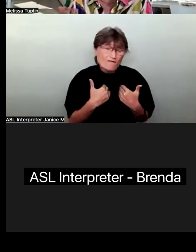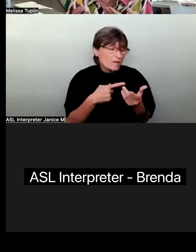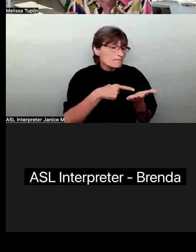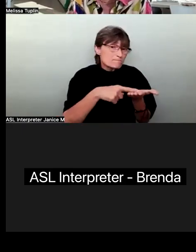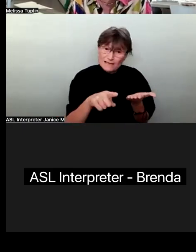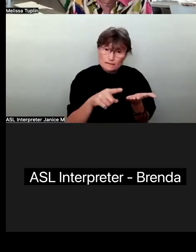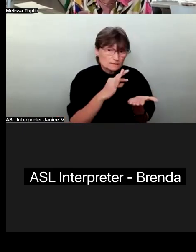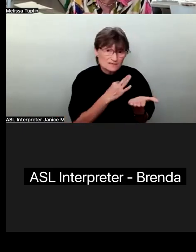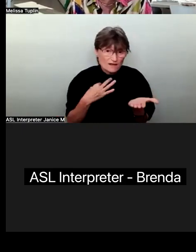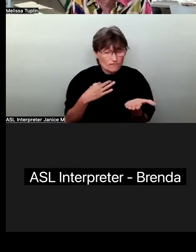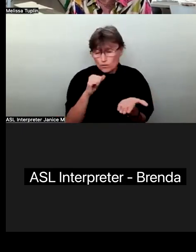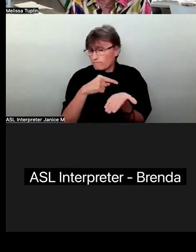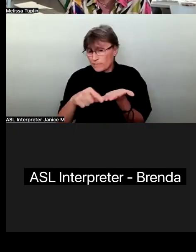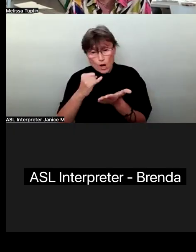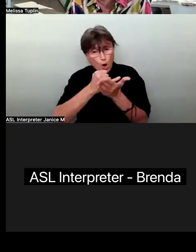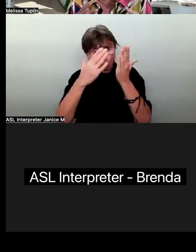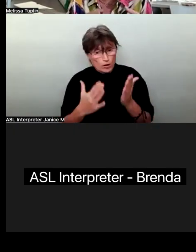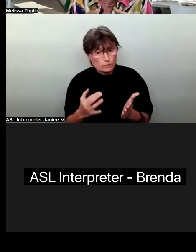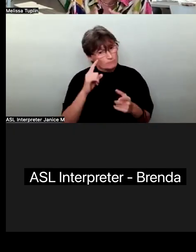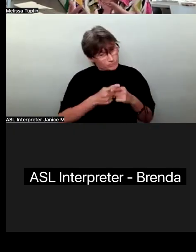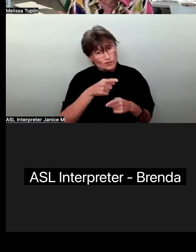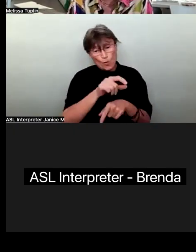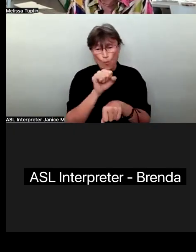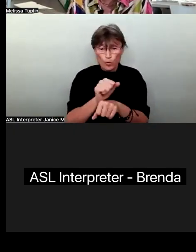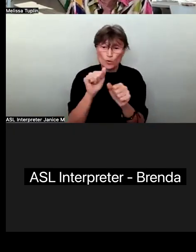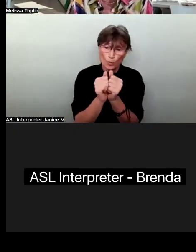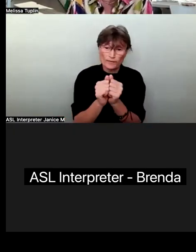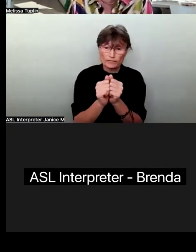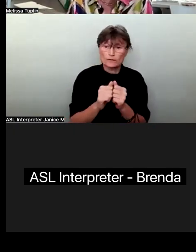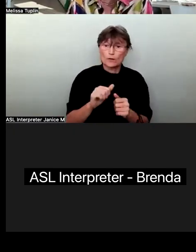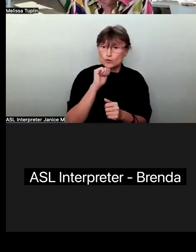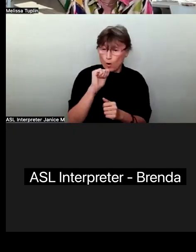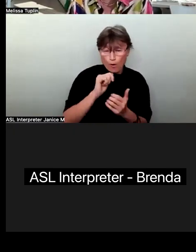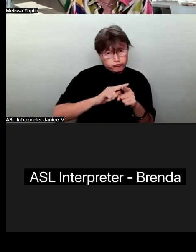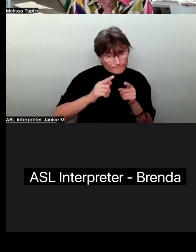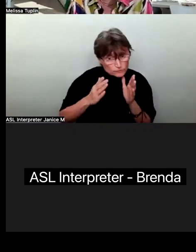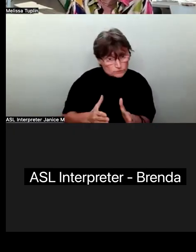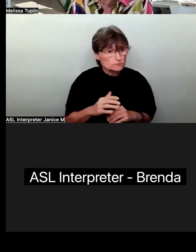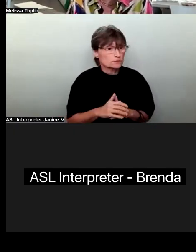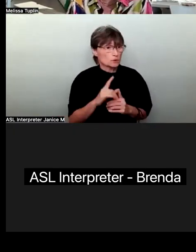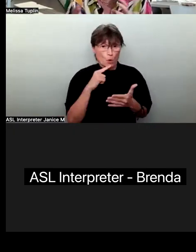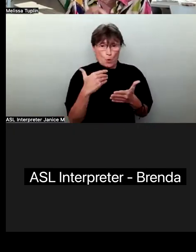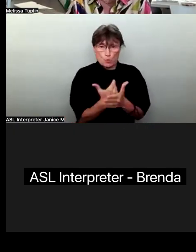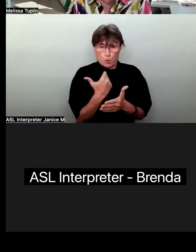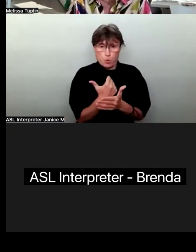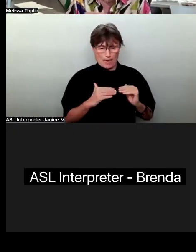and when working with non-professionals, amateurs or youth, artist payments may not be relevant.